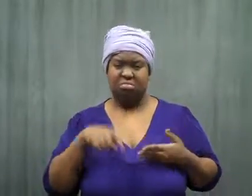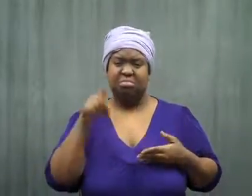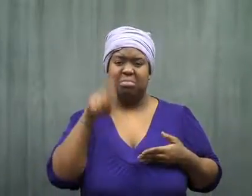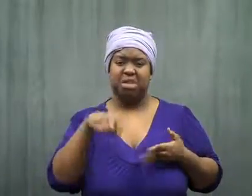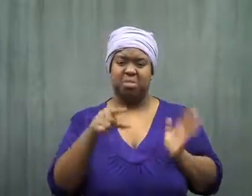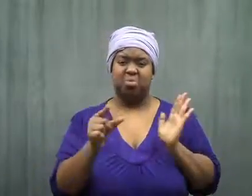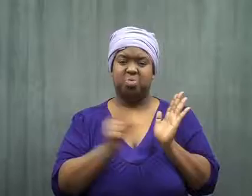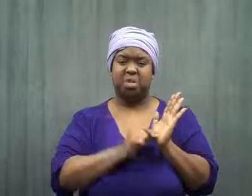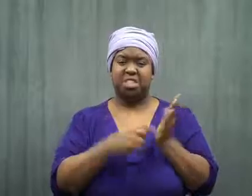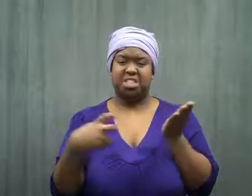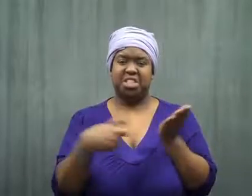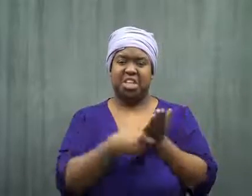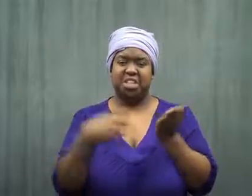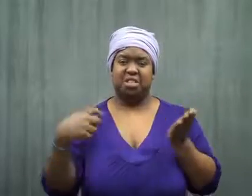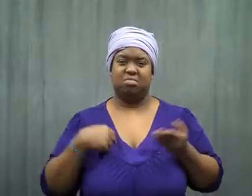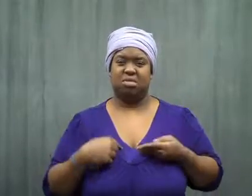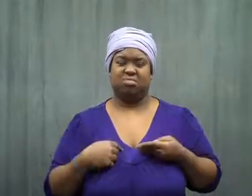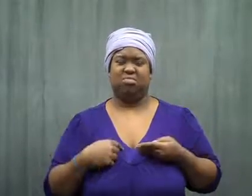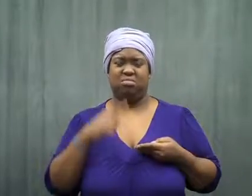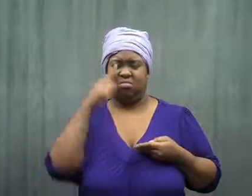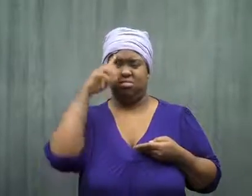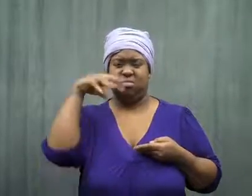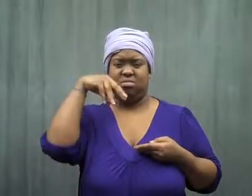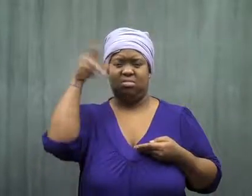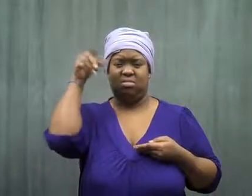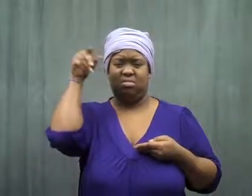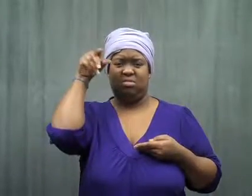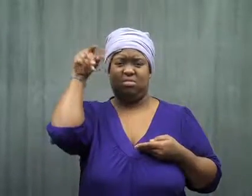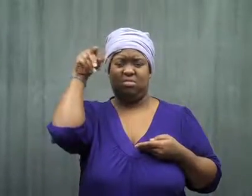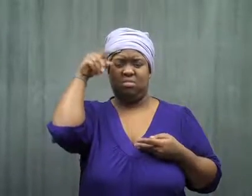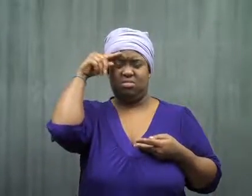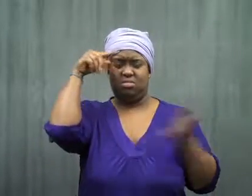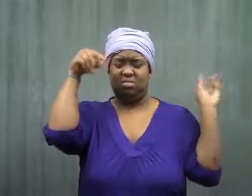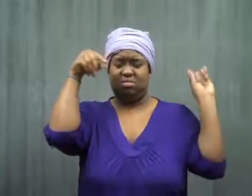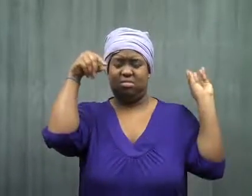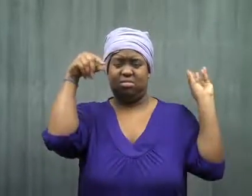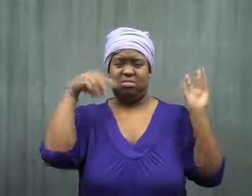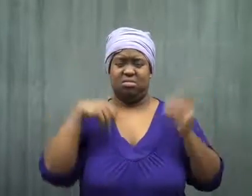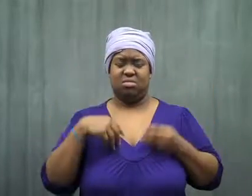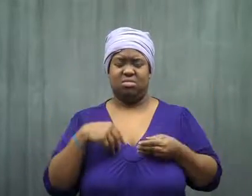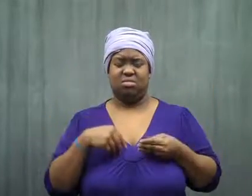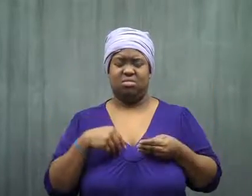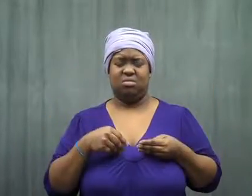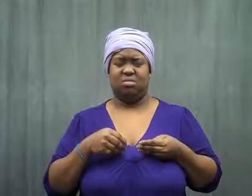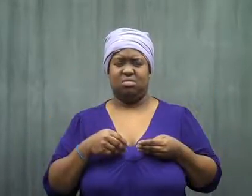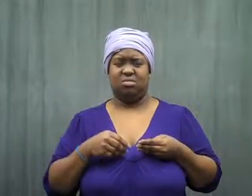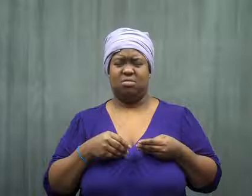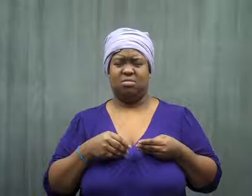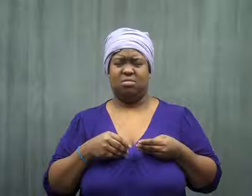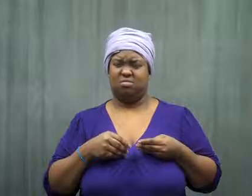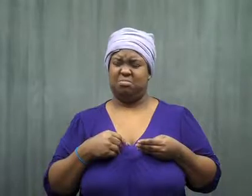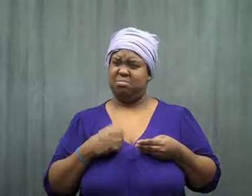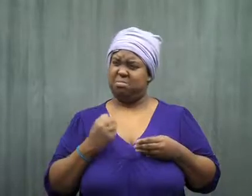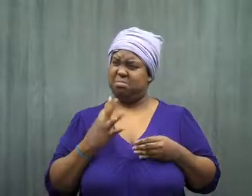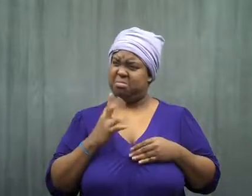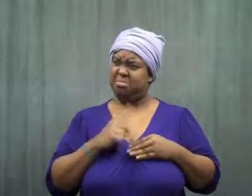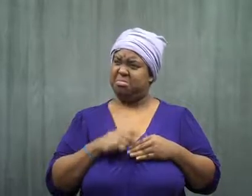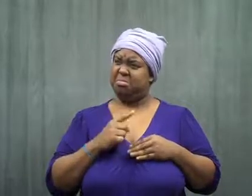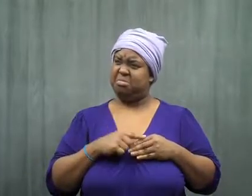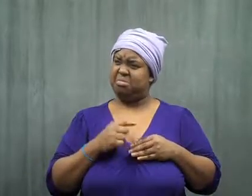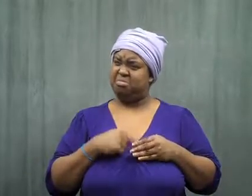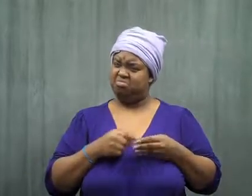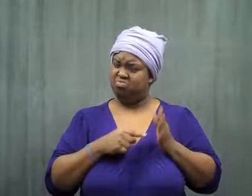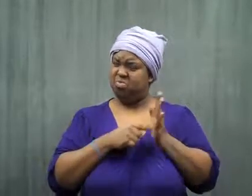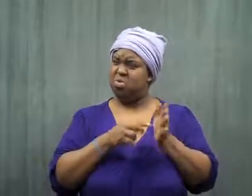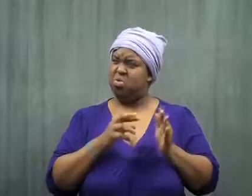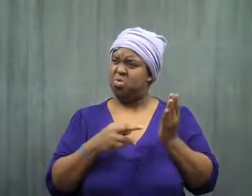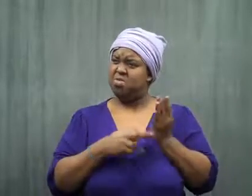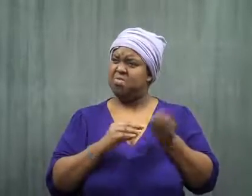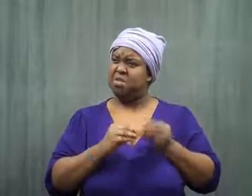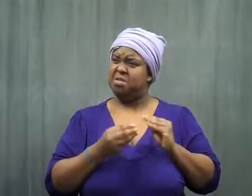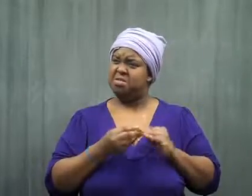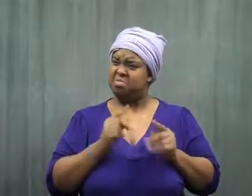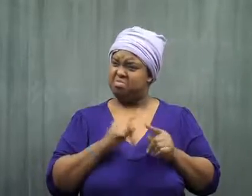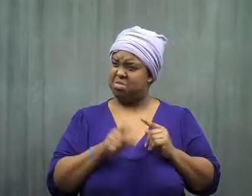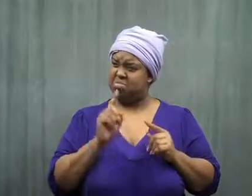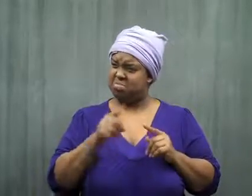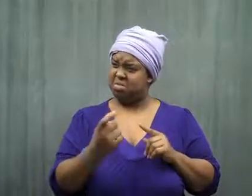It said, "You must print out the ticket." Well that threw me for a loop!